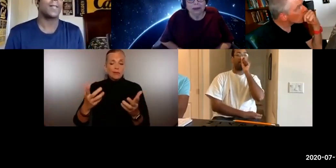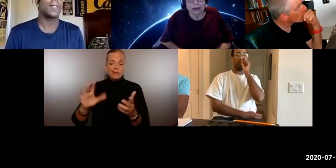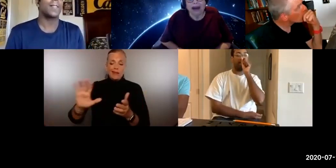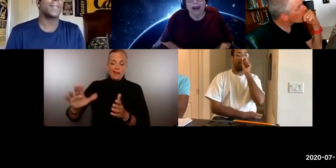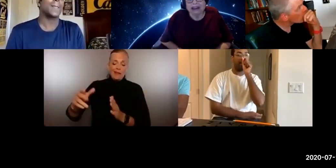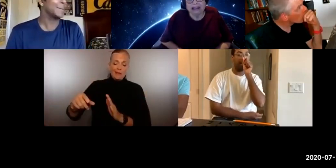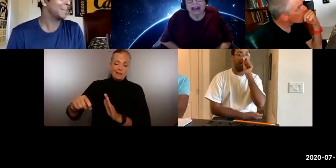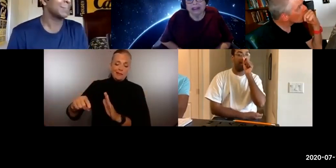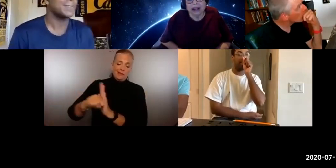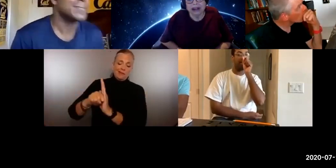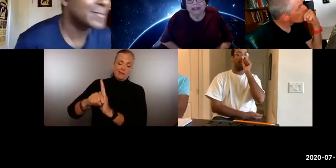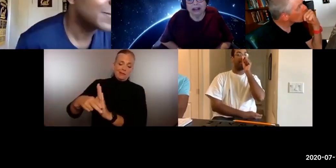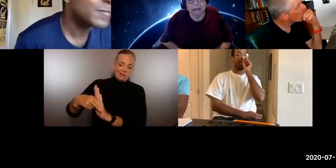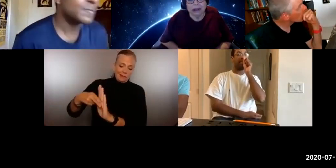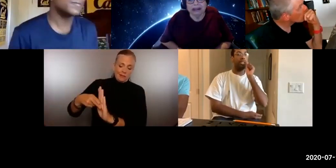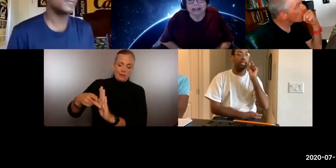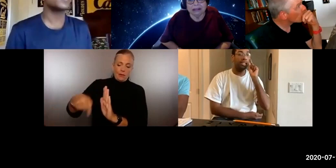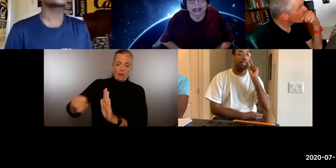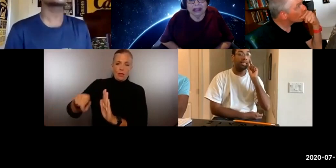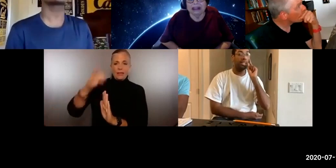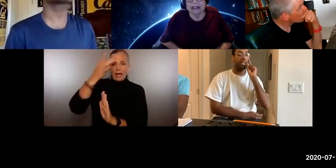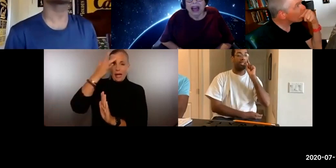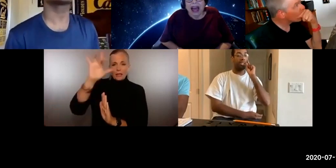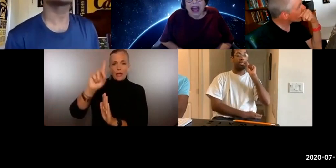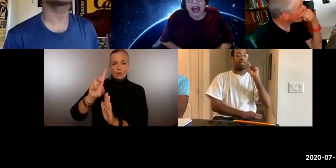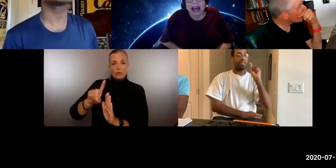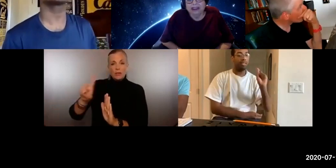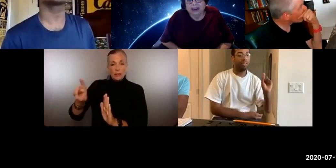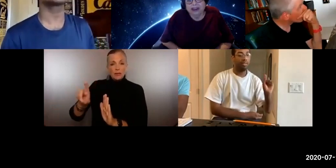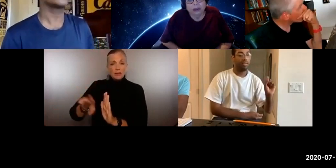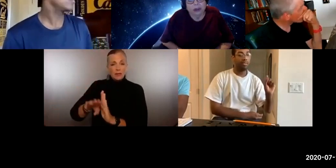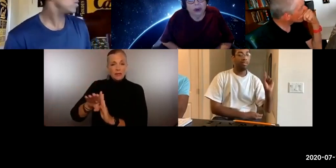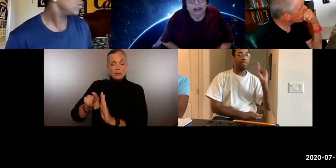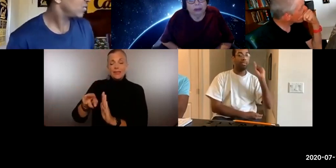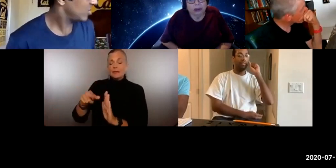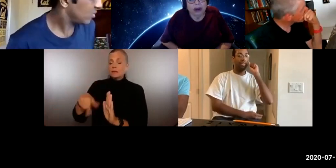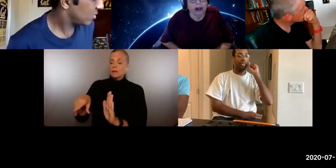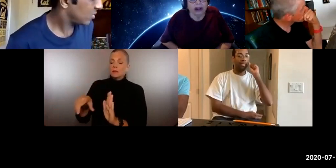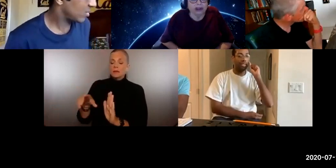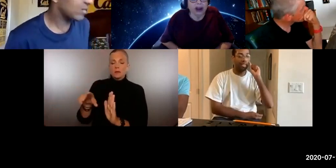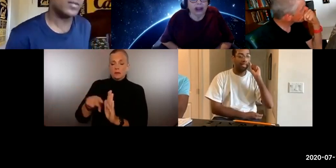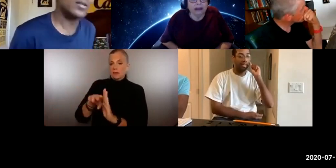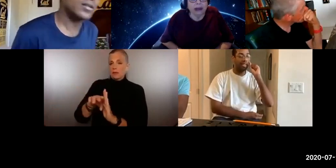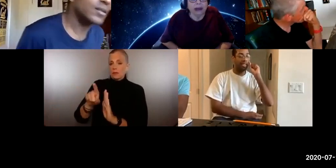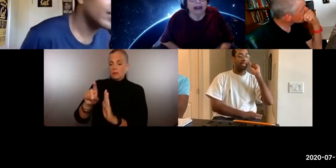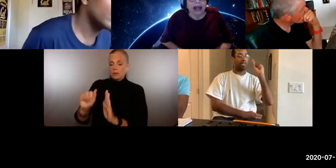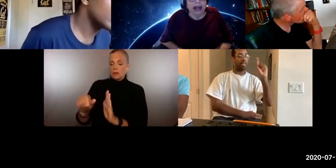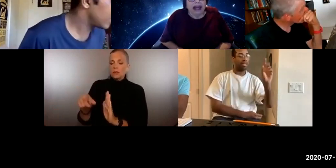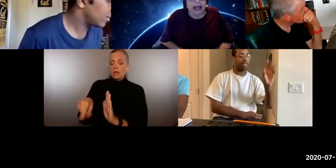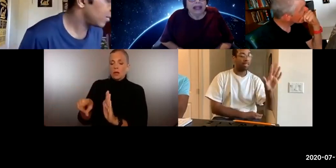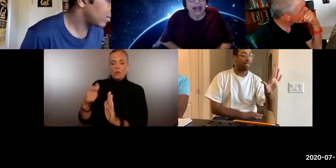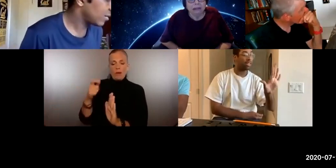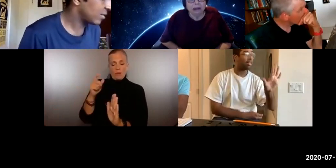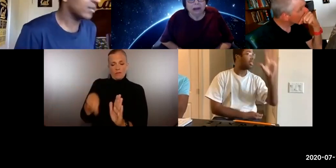who have intellectual and developmental disabilities, and do the work that we all are talking about, getting people